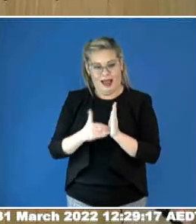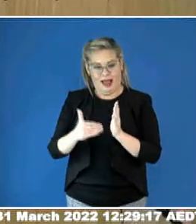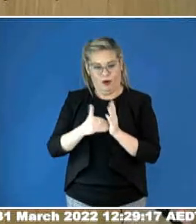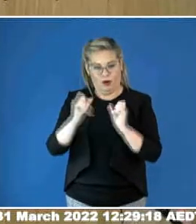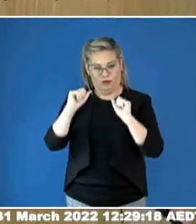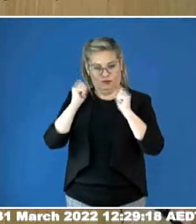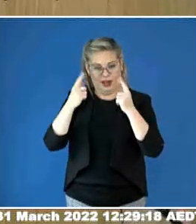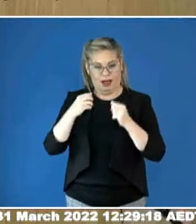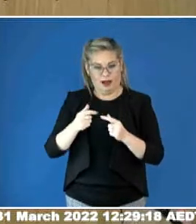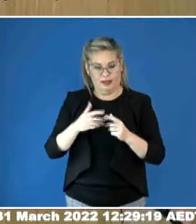policy or the procedure.